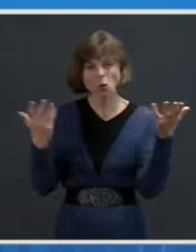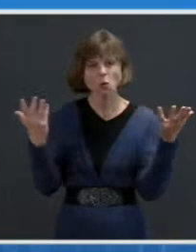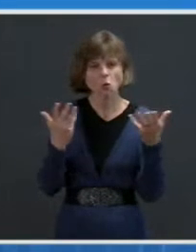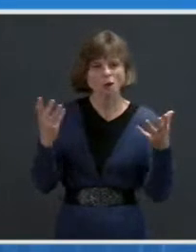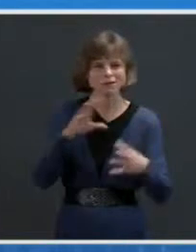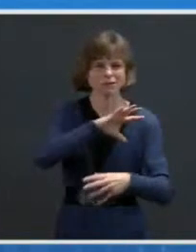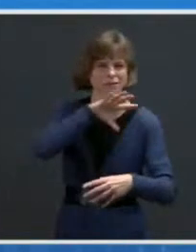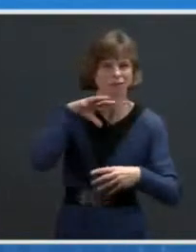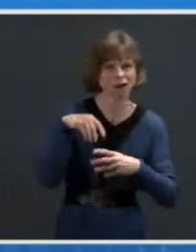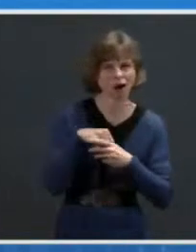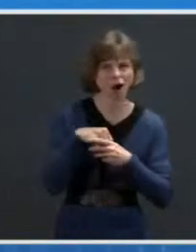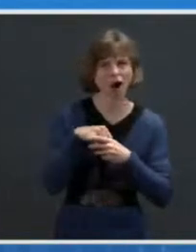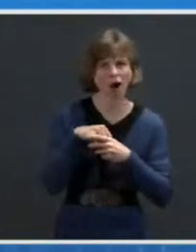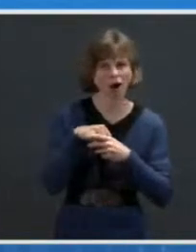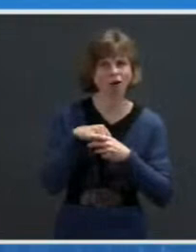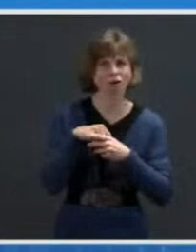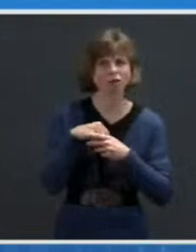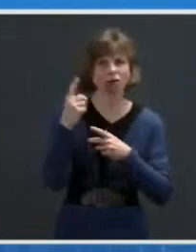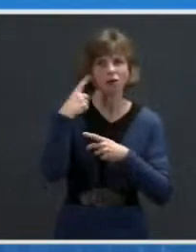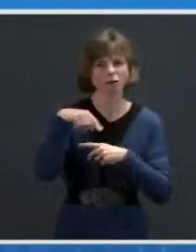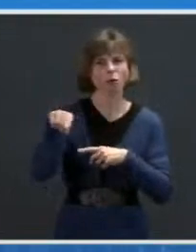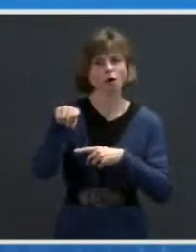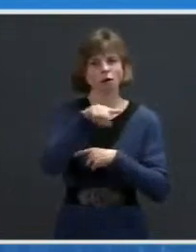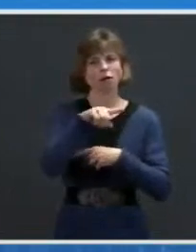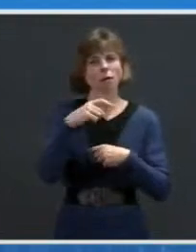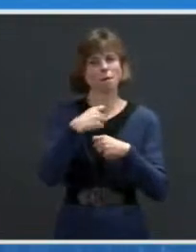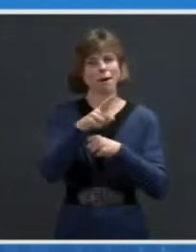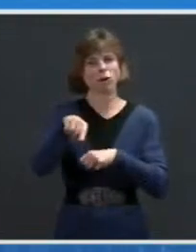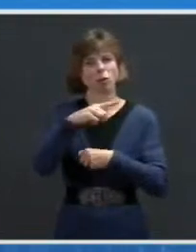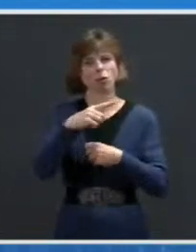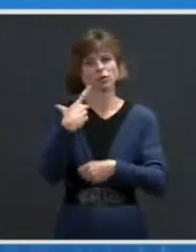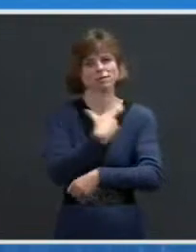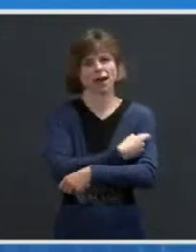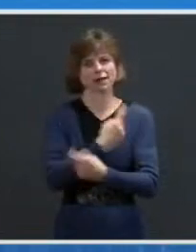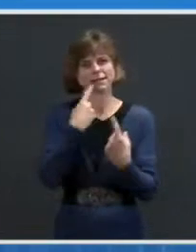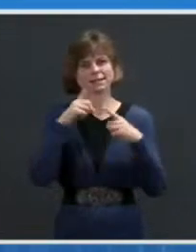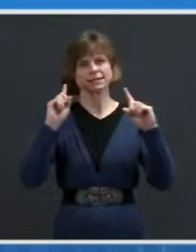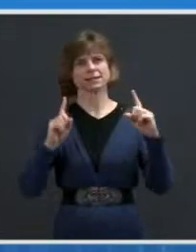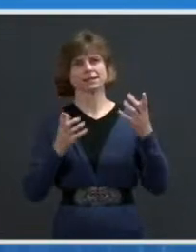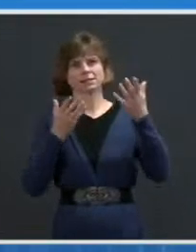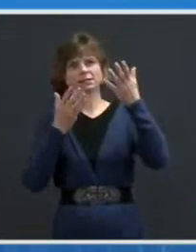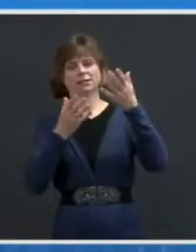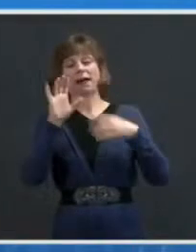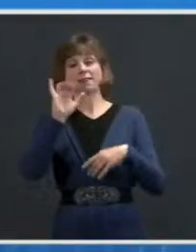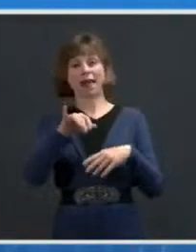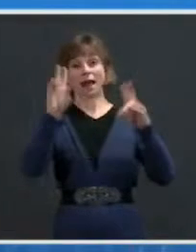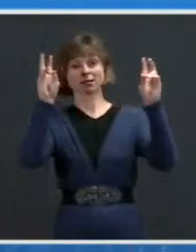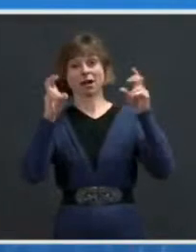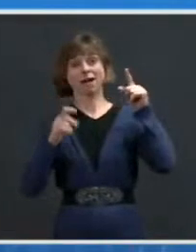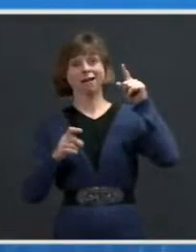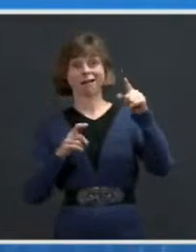LET ME JUST MAKE A COMMENT ON SOMETHING THAT PEOPLE DO NOT